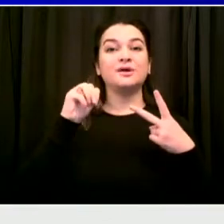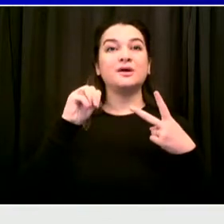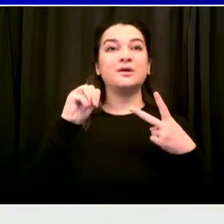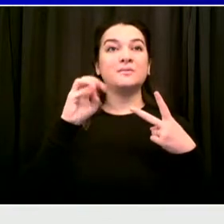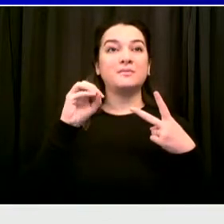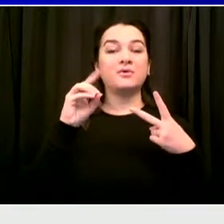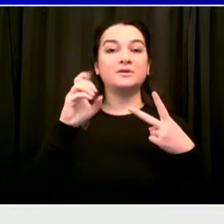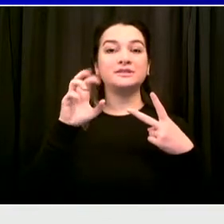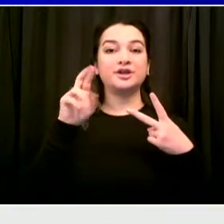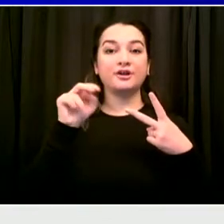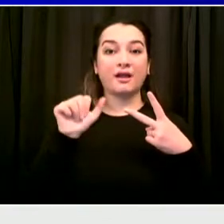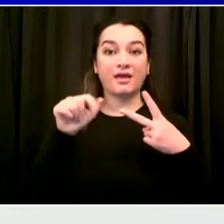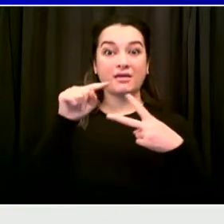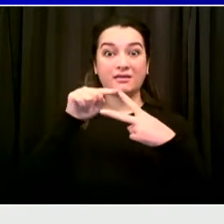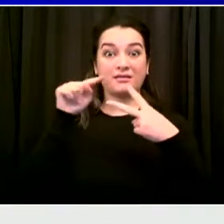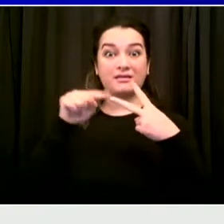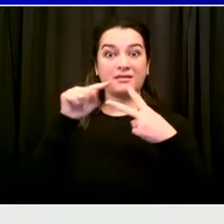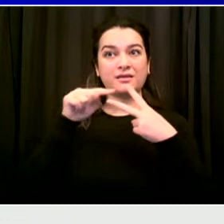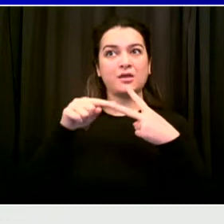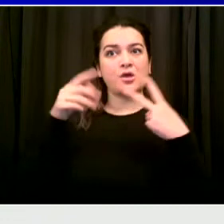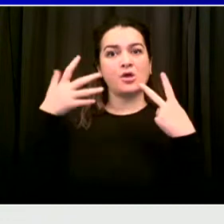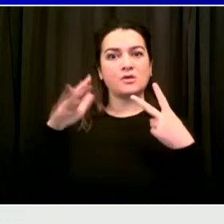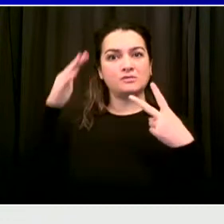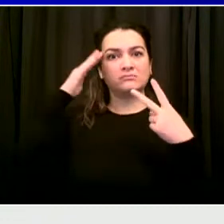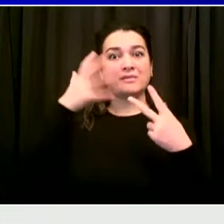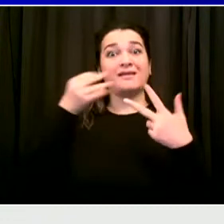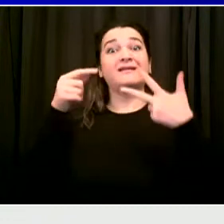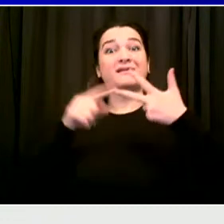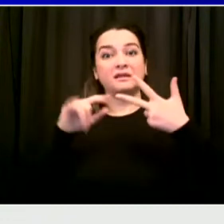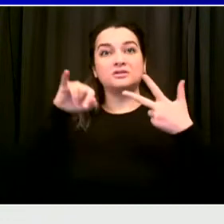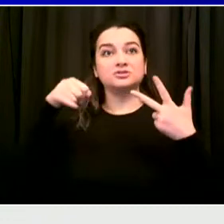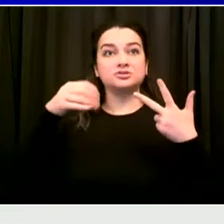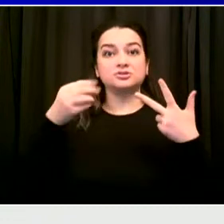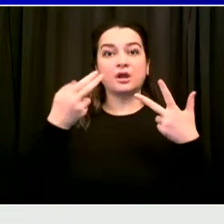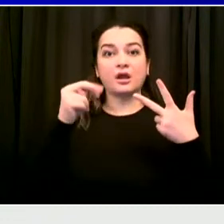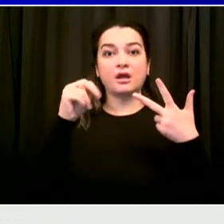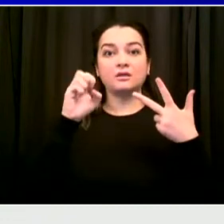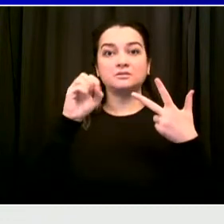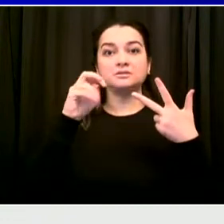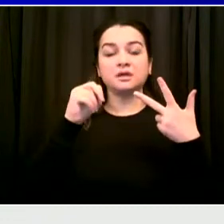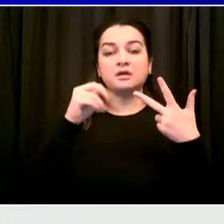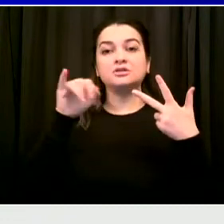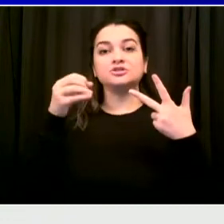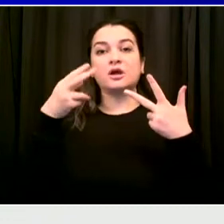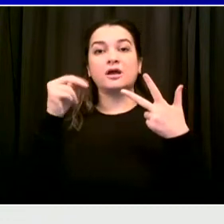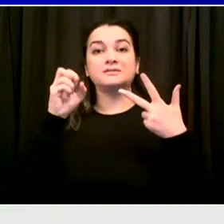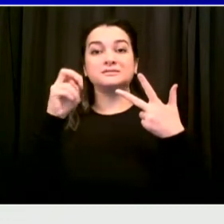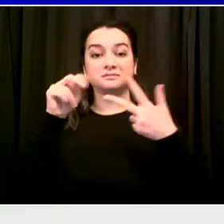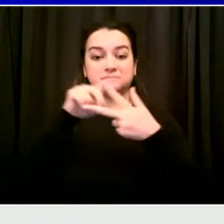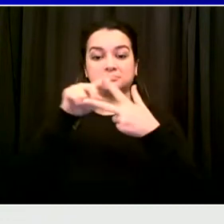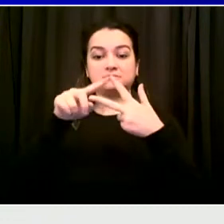PFIZER, AND HOPEFULLY SOON FROM